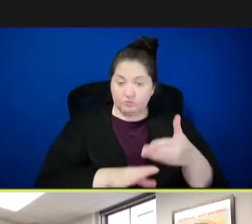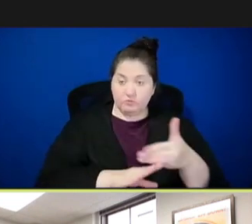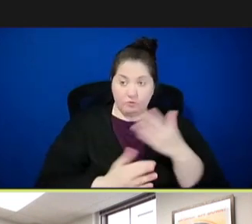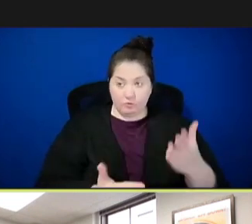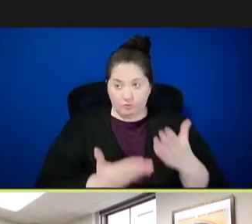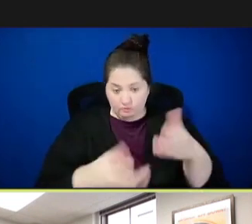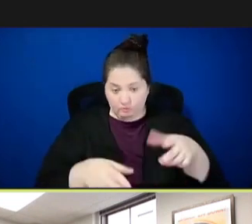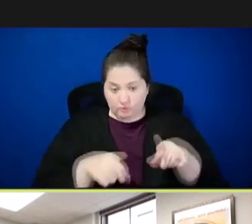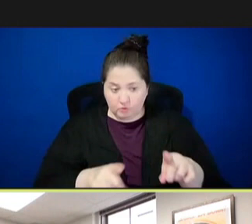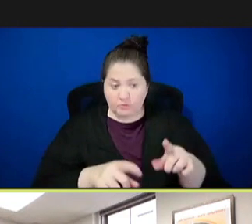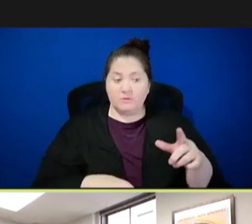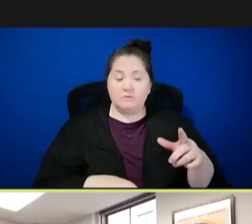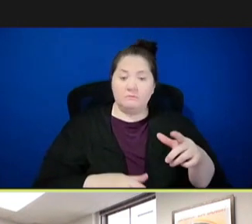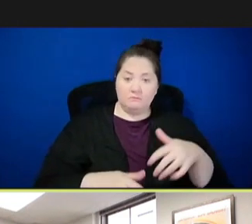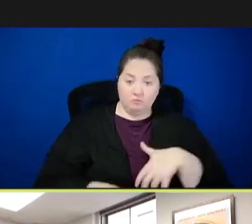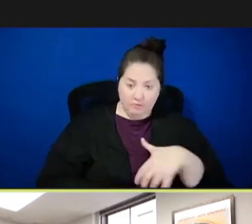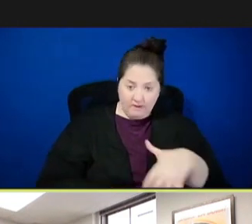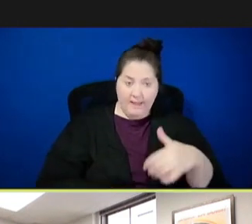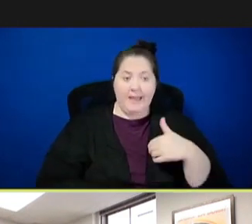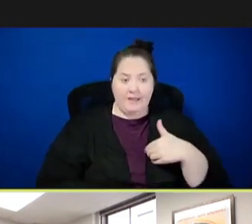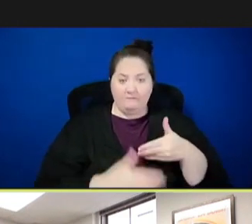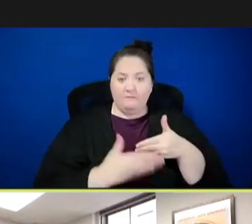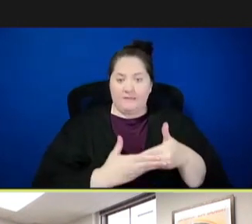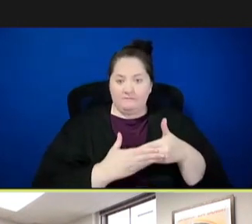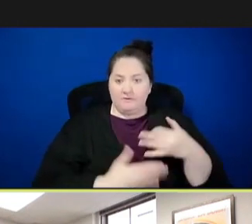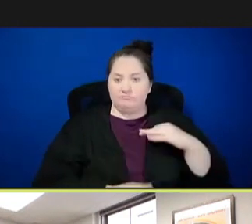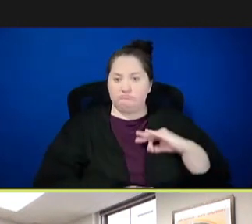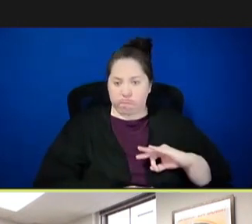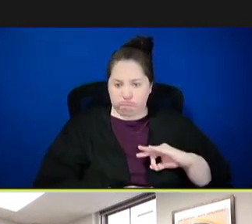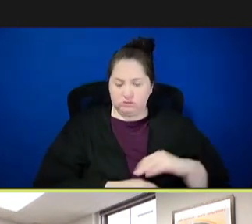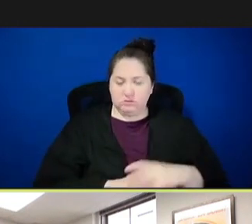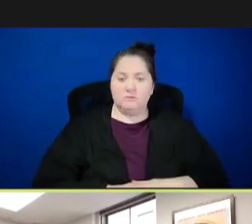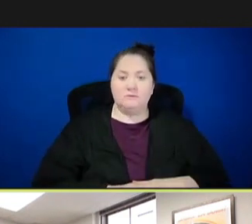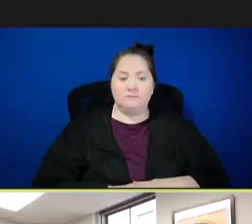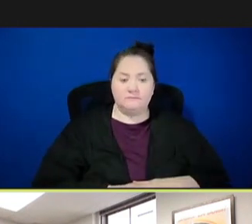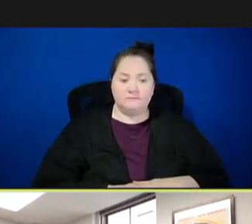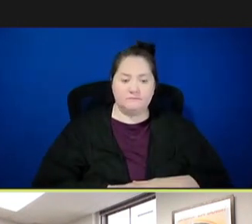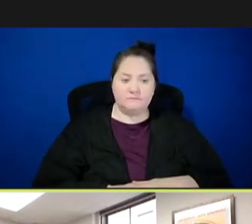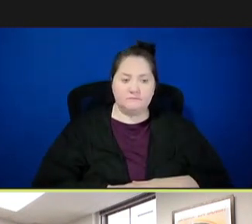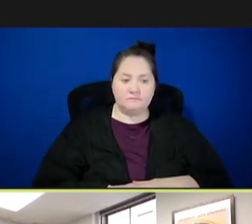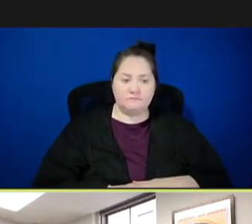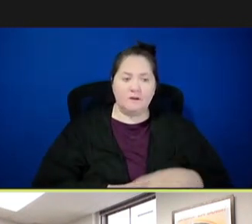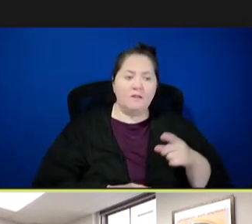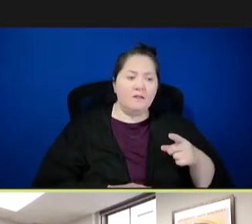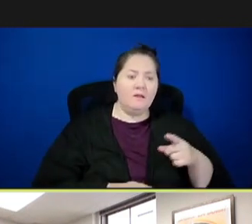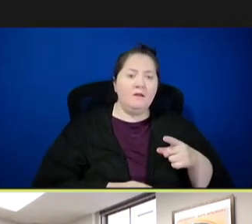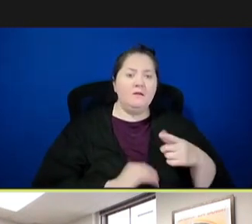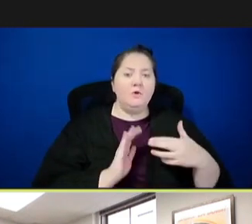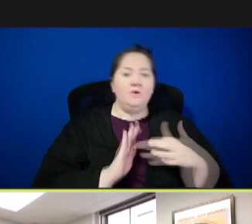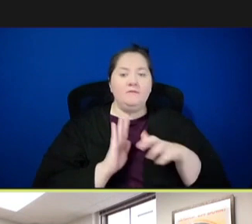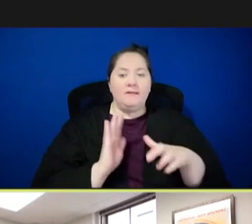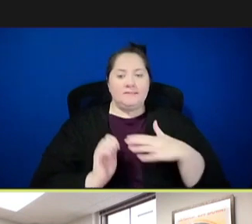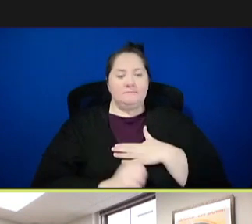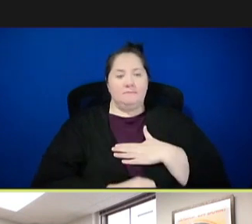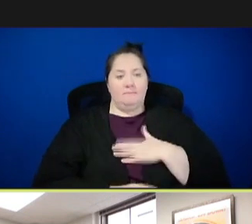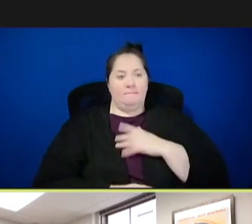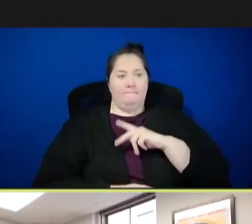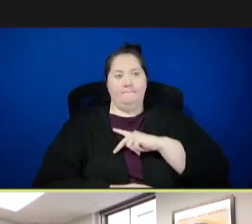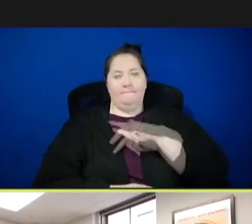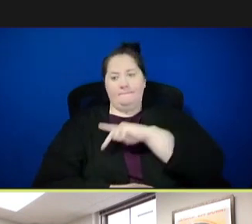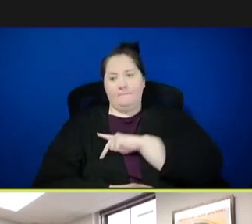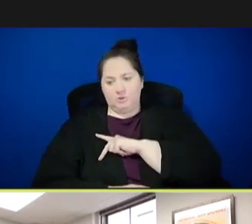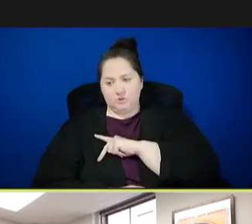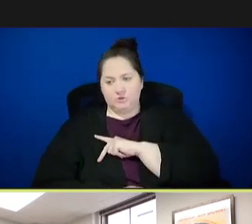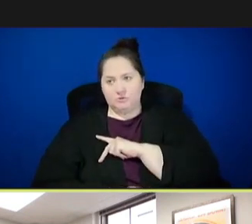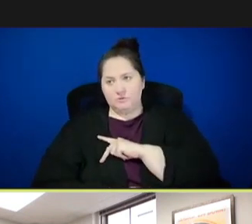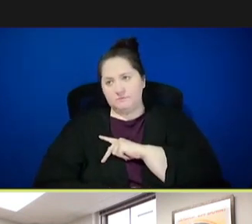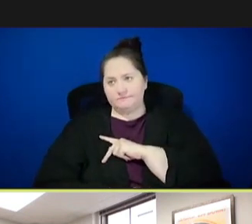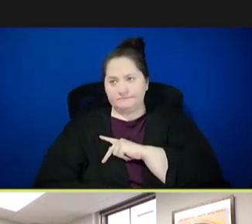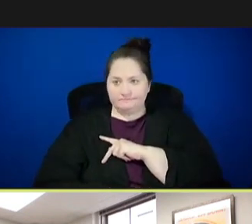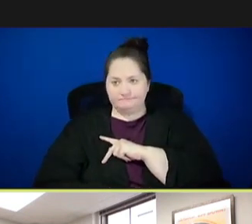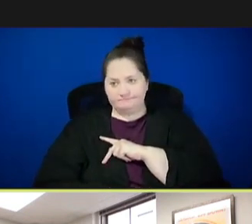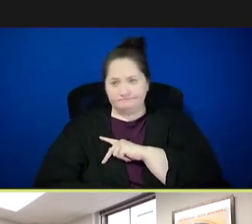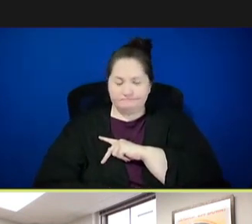pregnancy have an infant benefit. This also reflects my personal take on this as well,